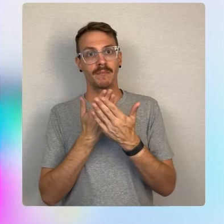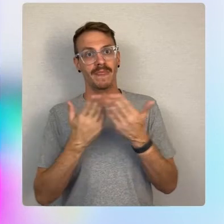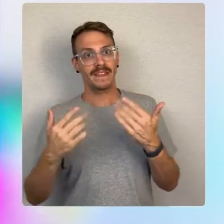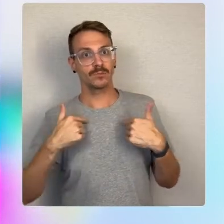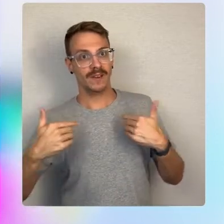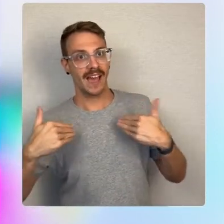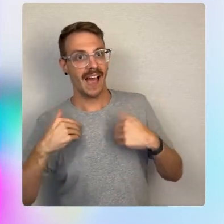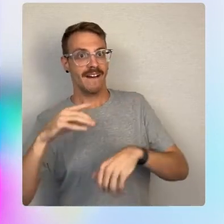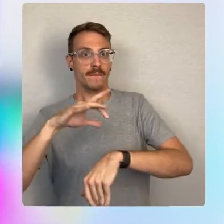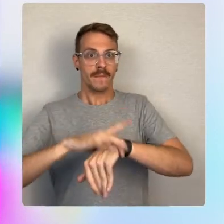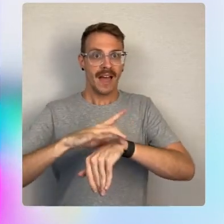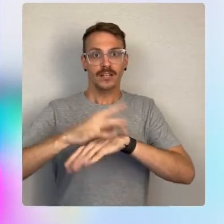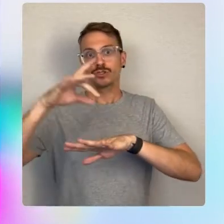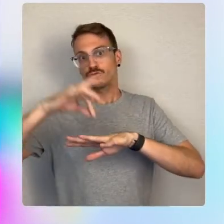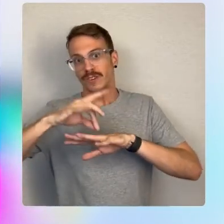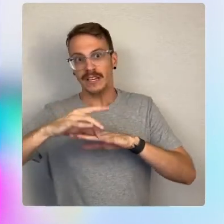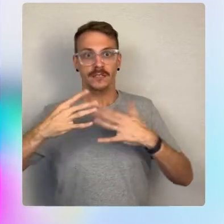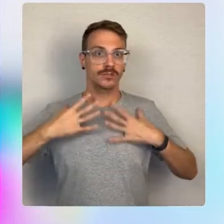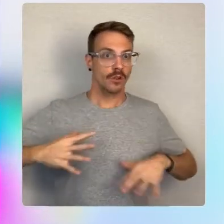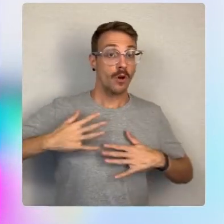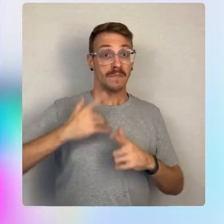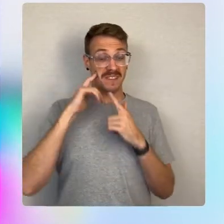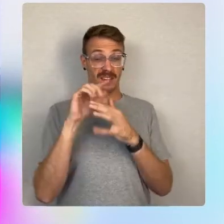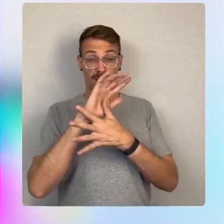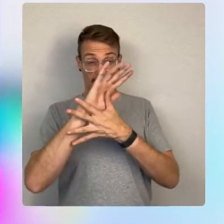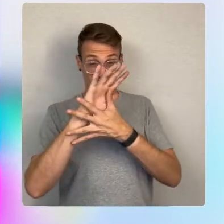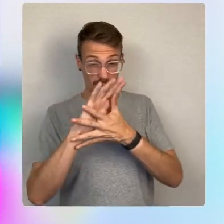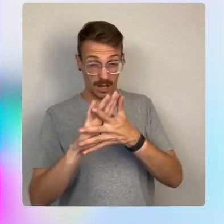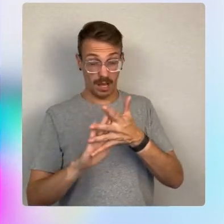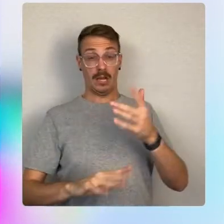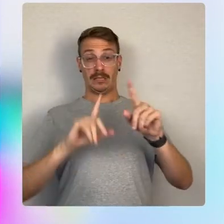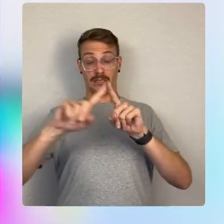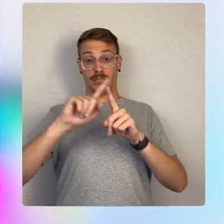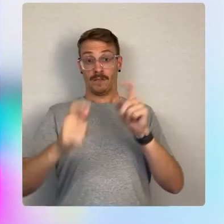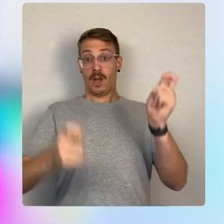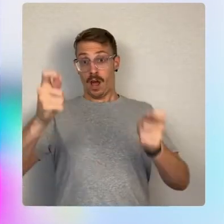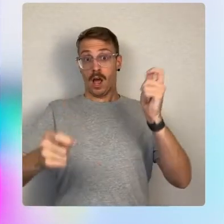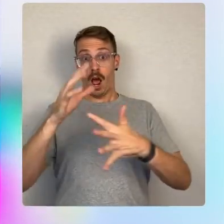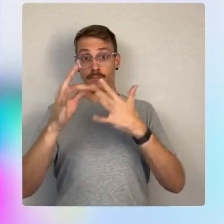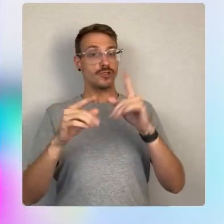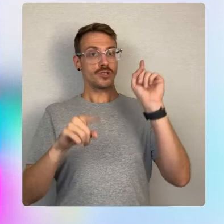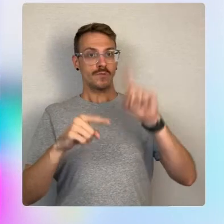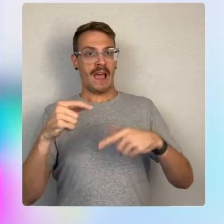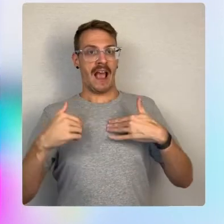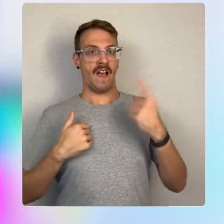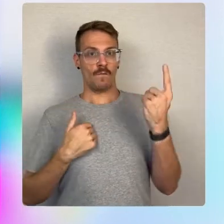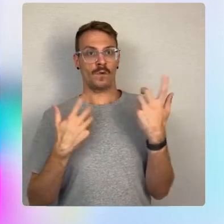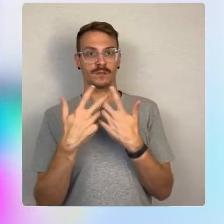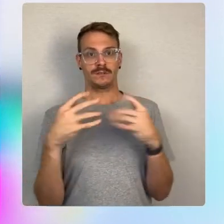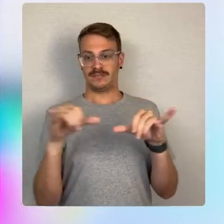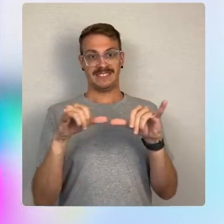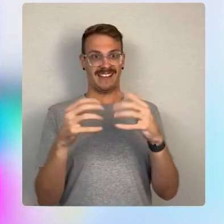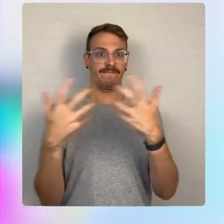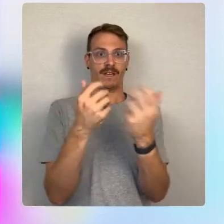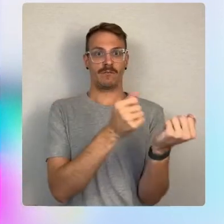because there is so much customization in these avatars that you can't just have one size fits all, you're gonna have to migrate some of yourself